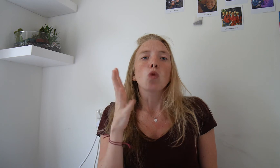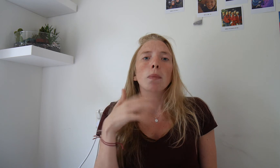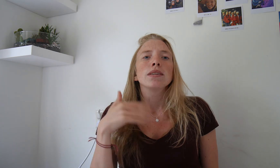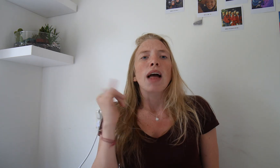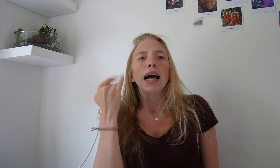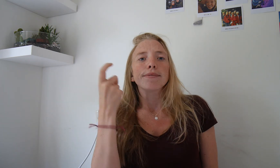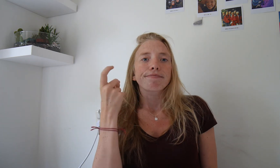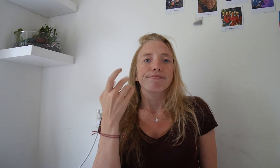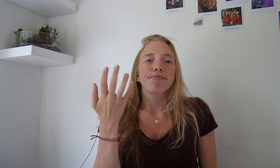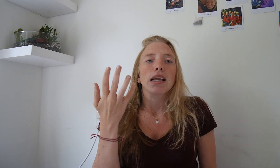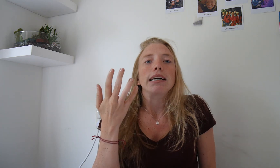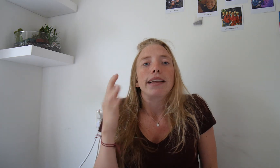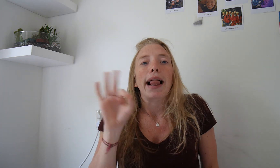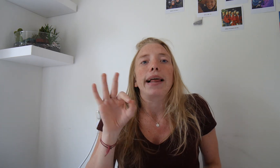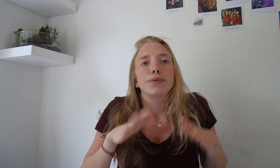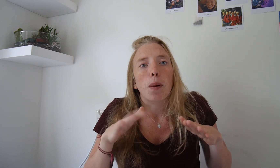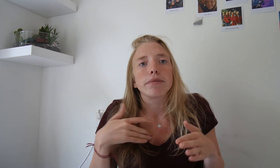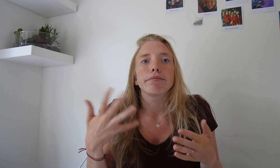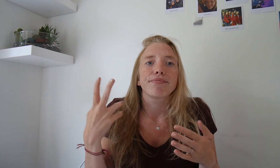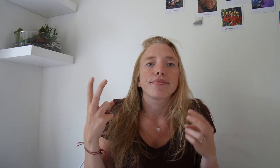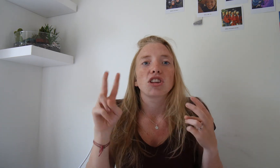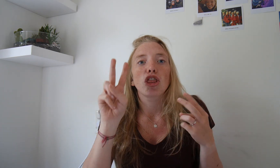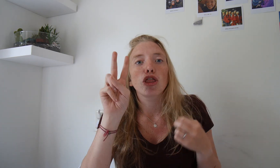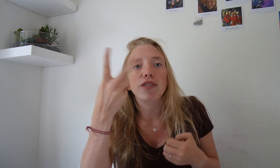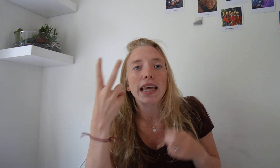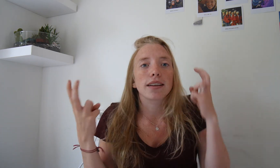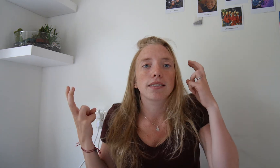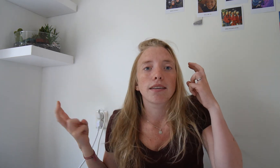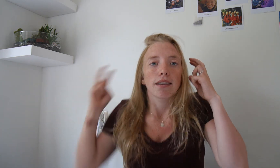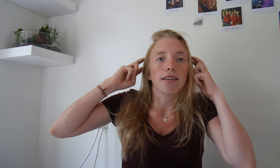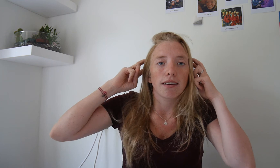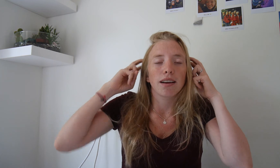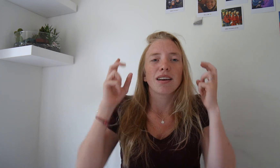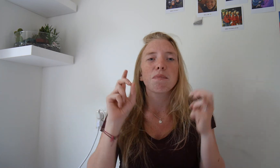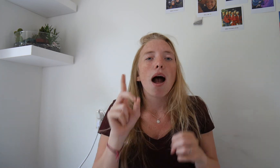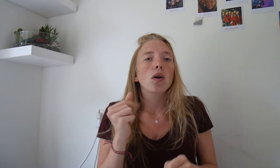Sometimes, quite often, I have some thoughts about having a second CI.